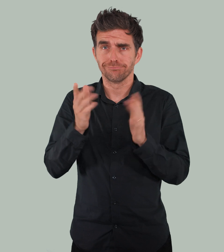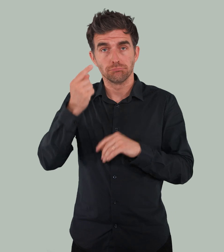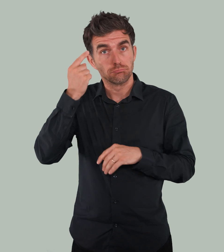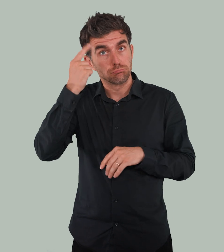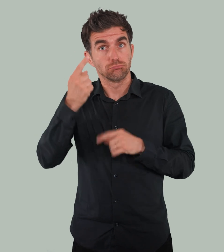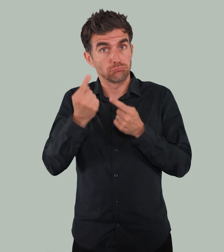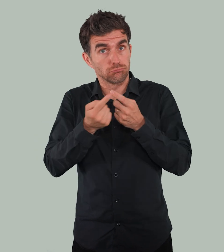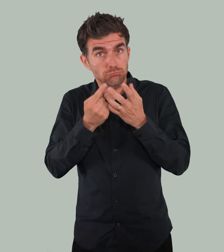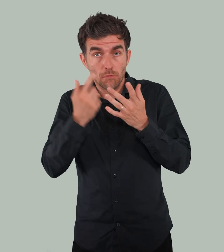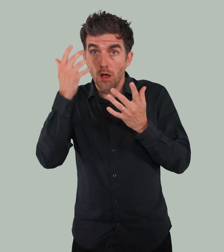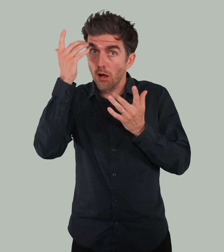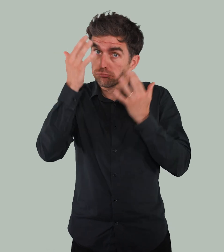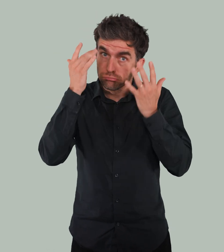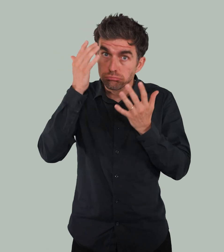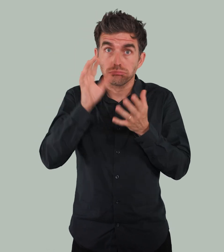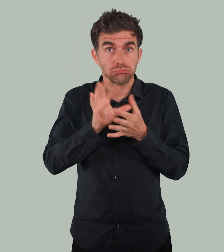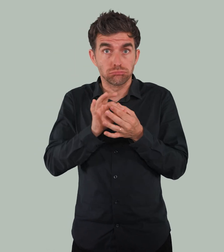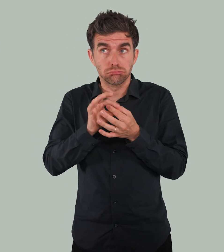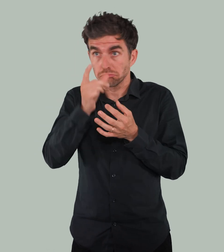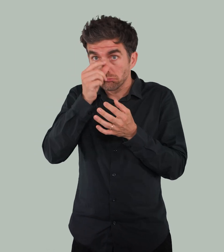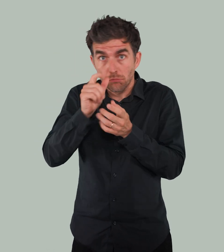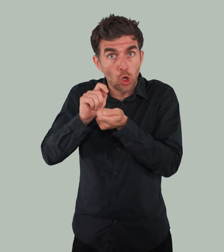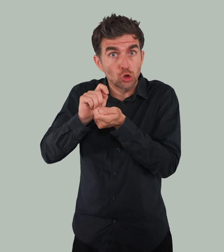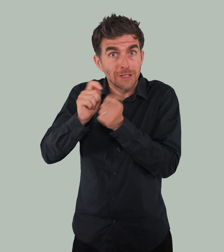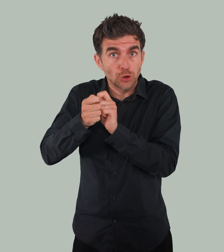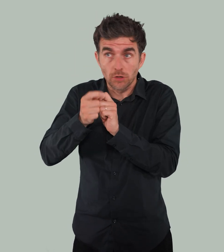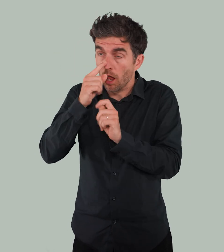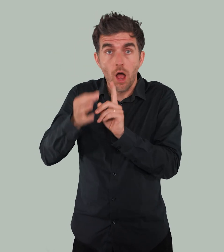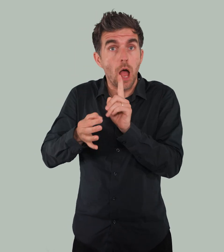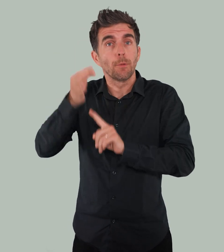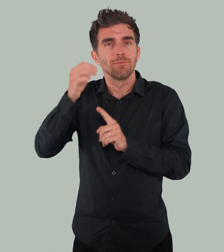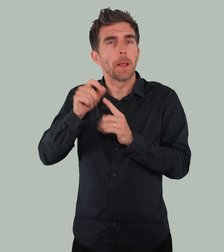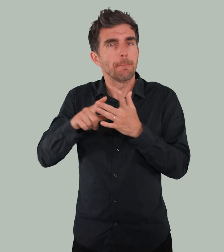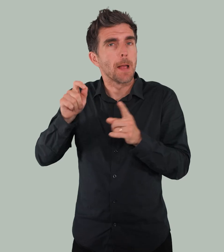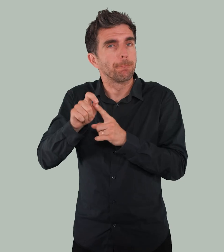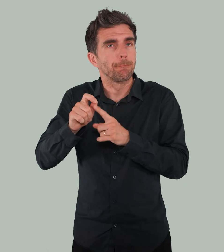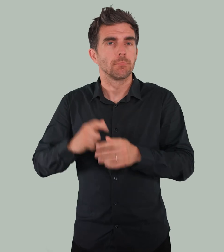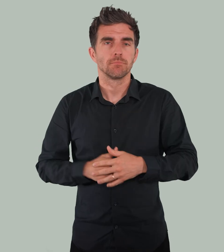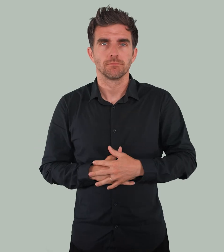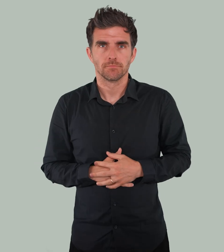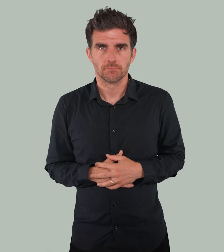and reflections relating to changes that could improve how PIP works.